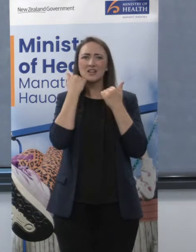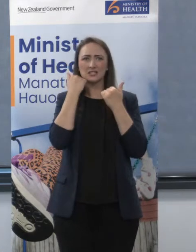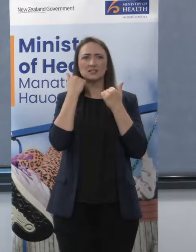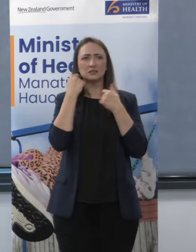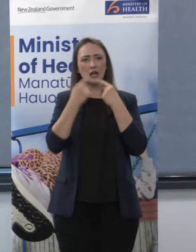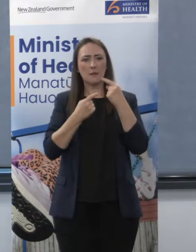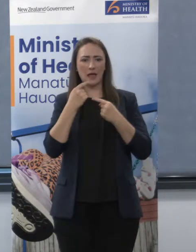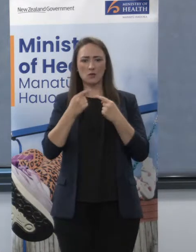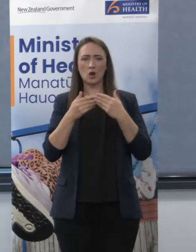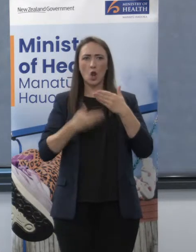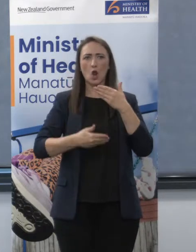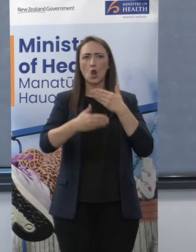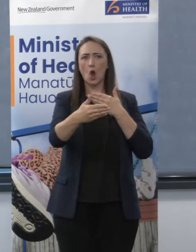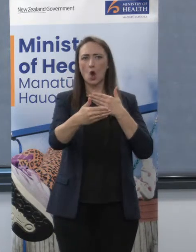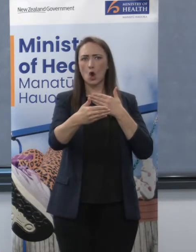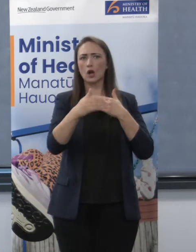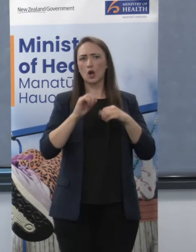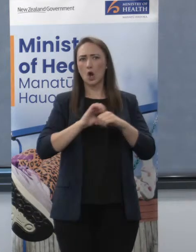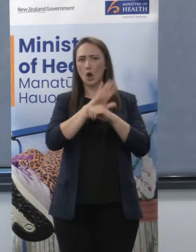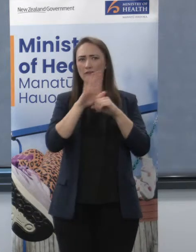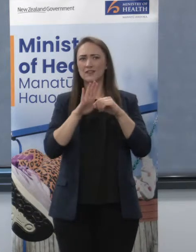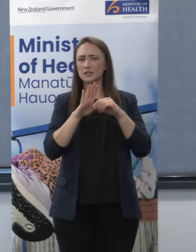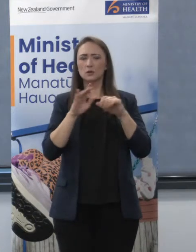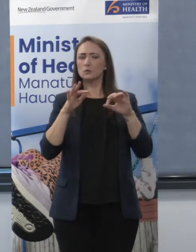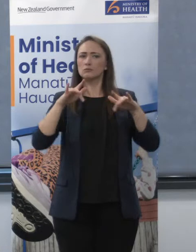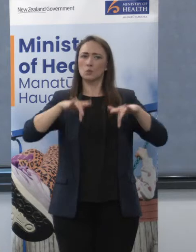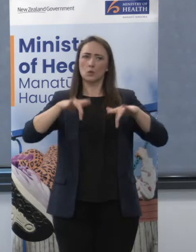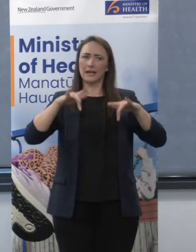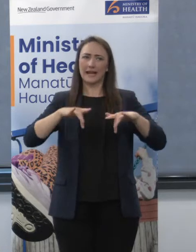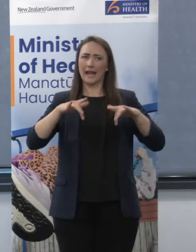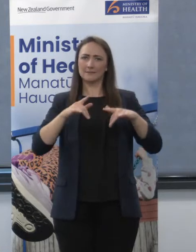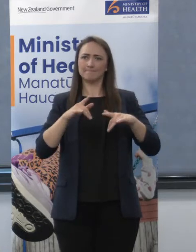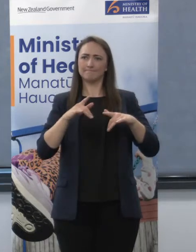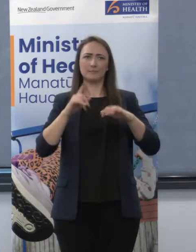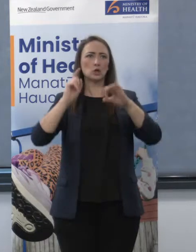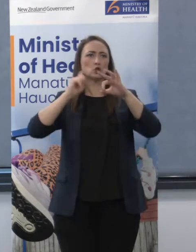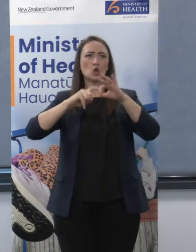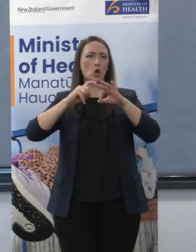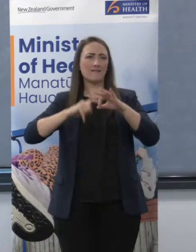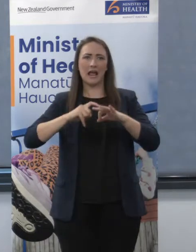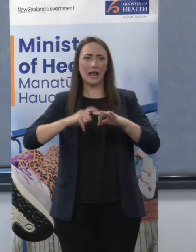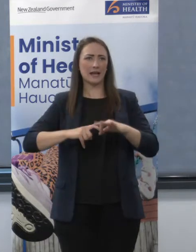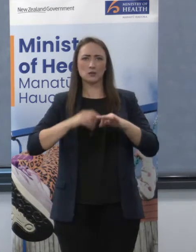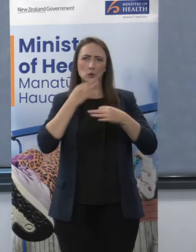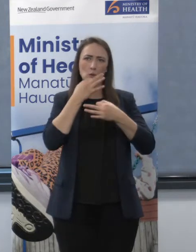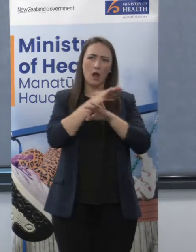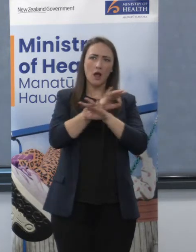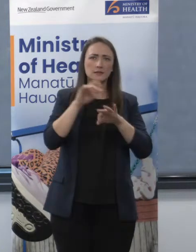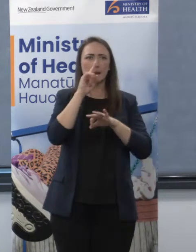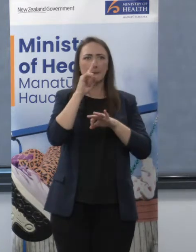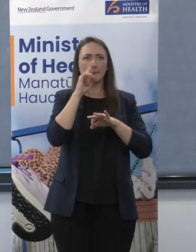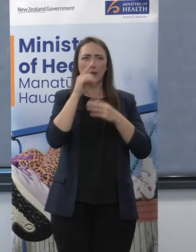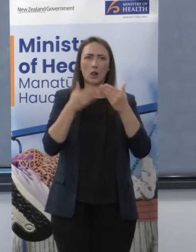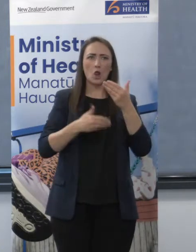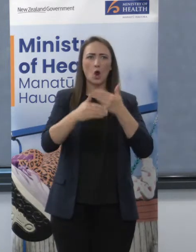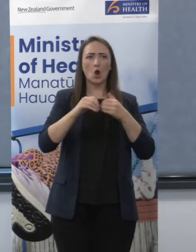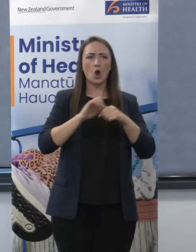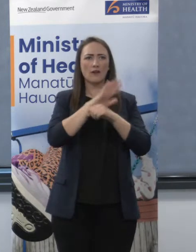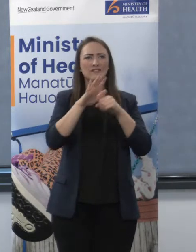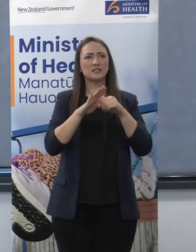looking at the evidence base around COVID, we have not done a systematic survey of how many